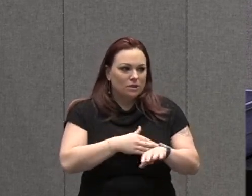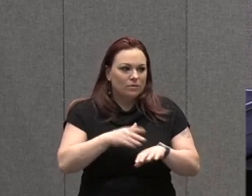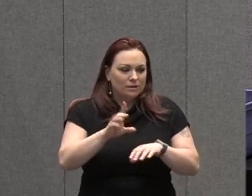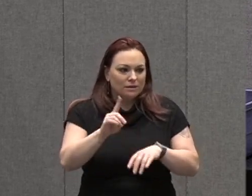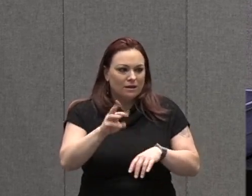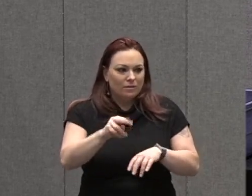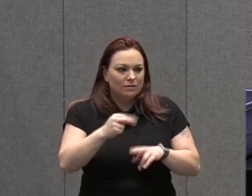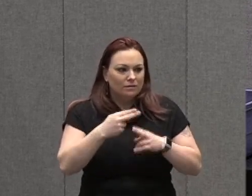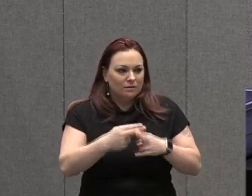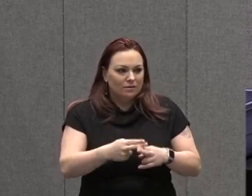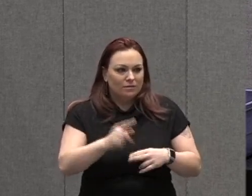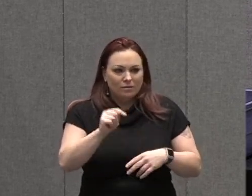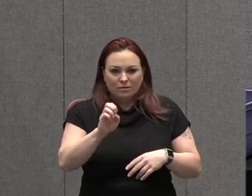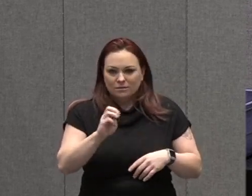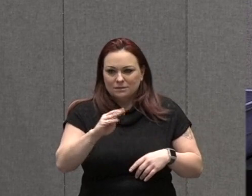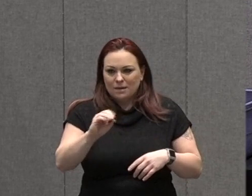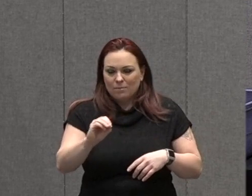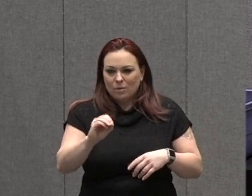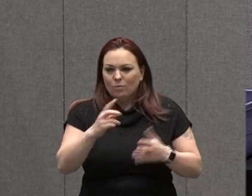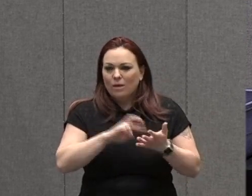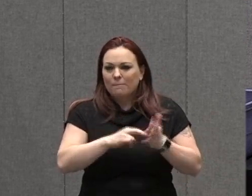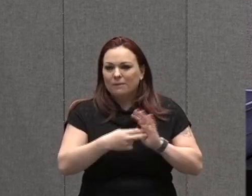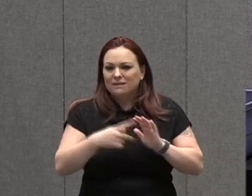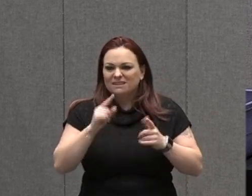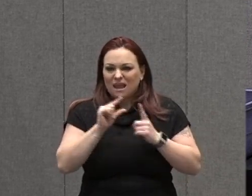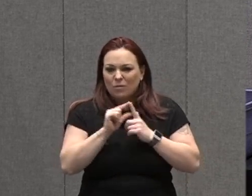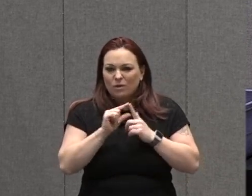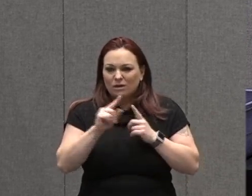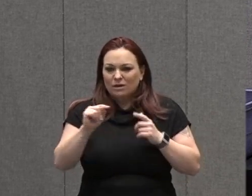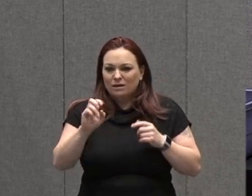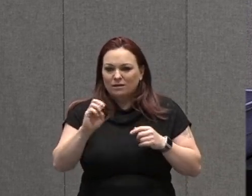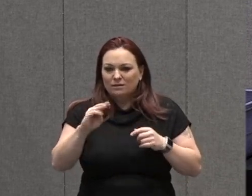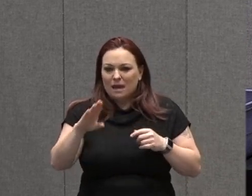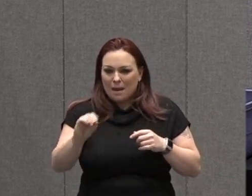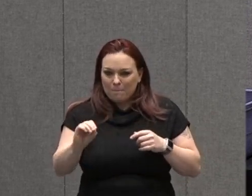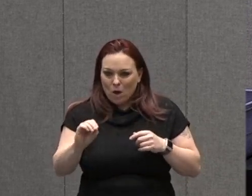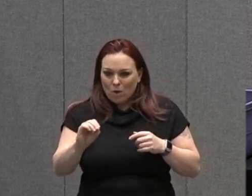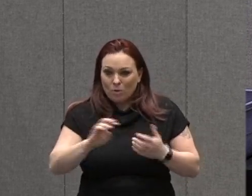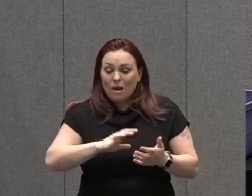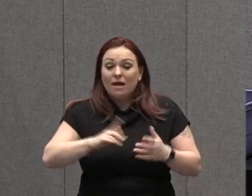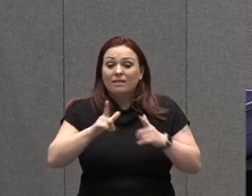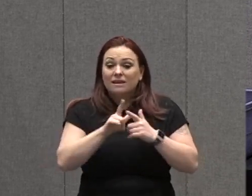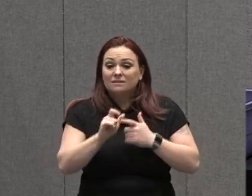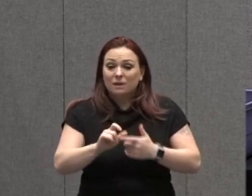We slowed the tempo. What is tempo? The speed of the music's beat. Thank you! Gracias.